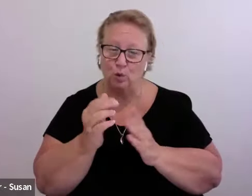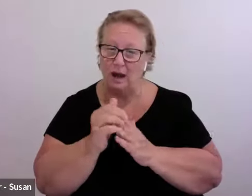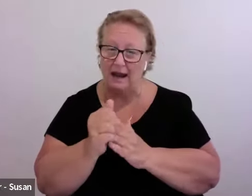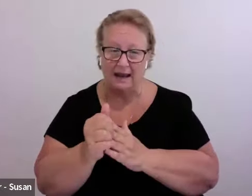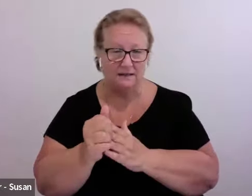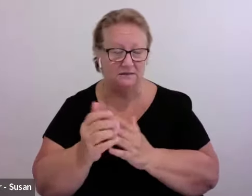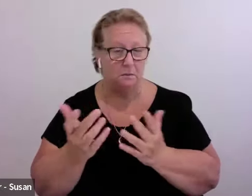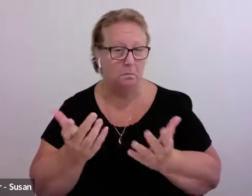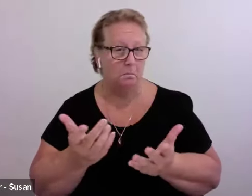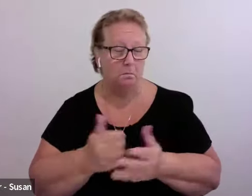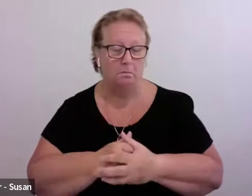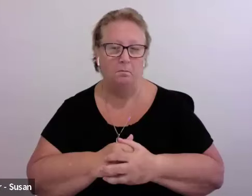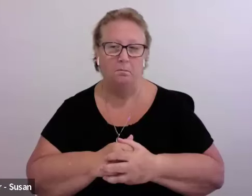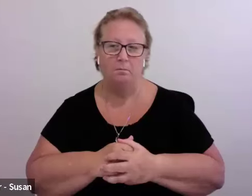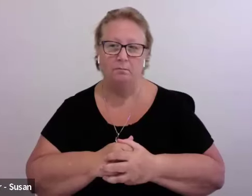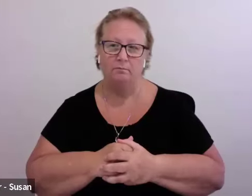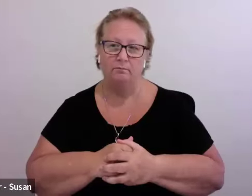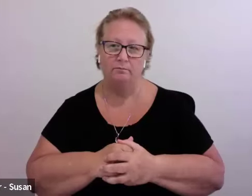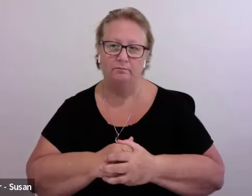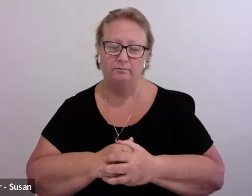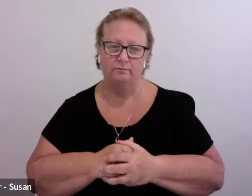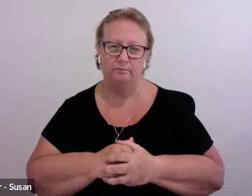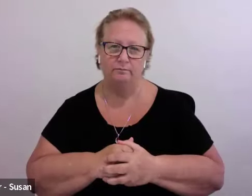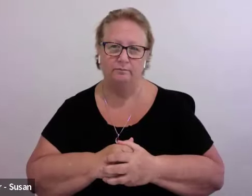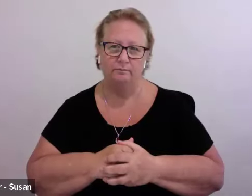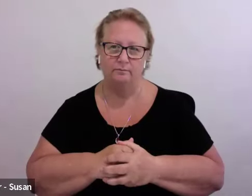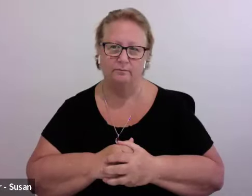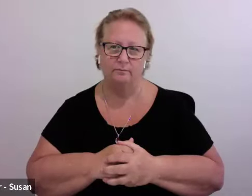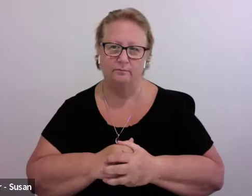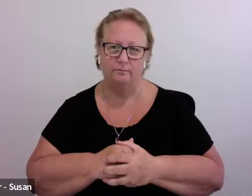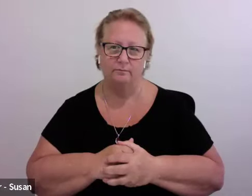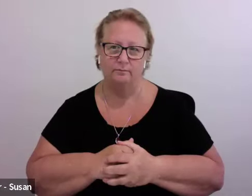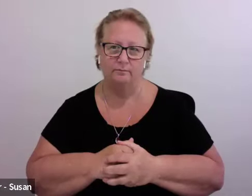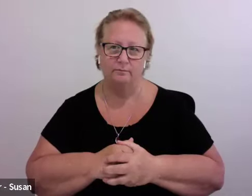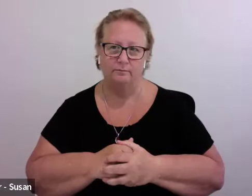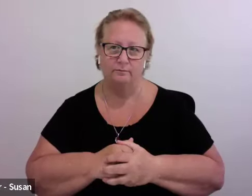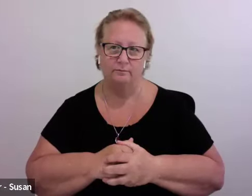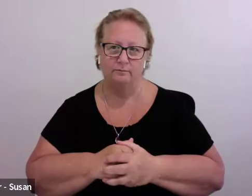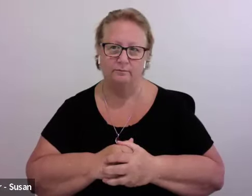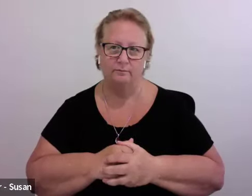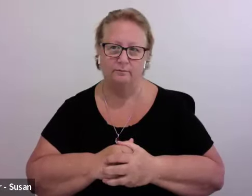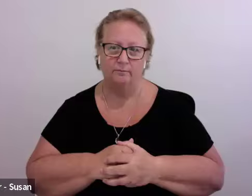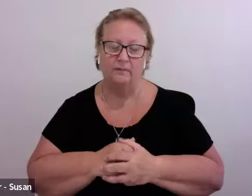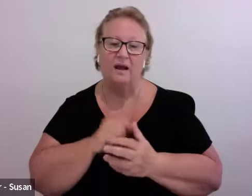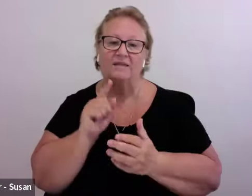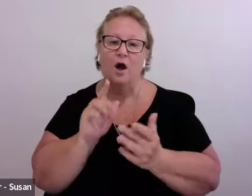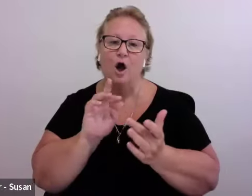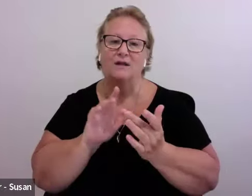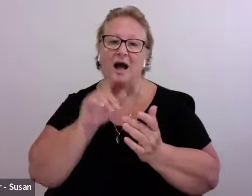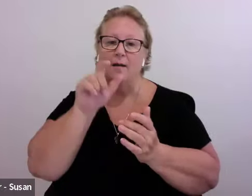and team members. Is the contact person the lead and can a project have two leads? Is there space or entry on